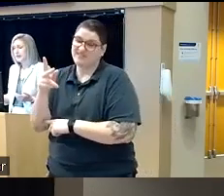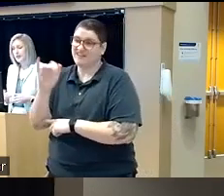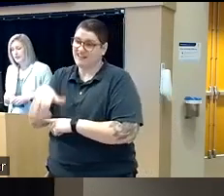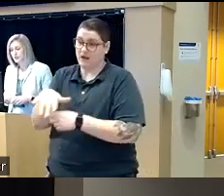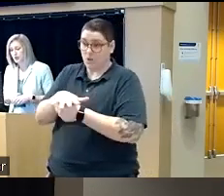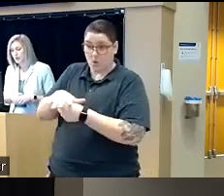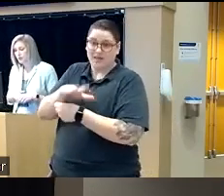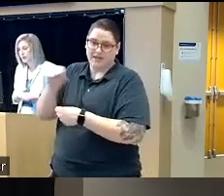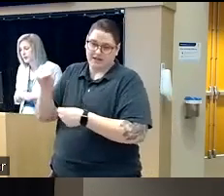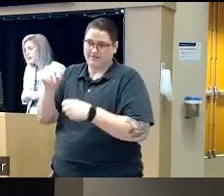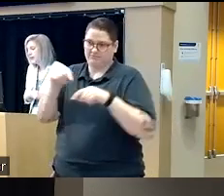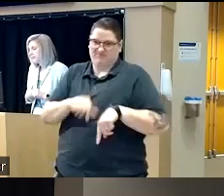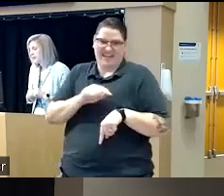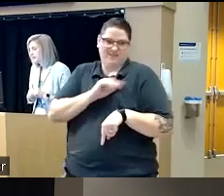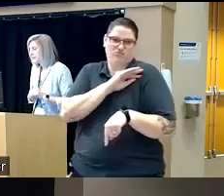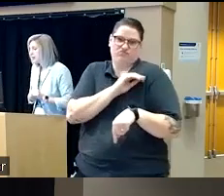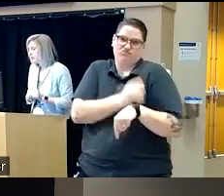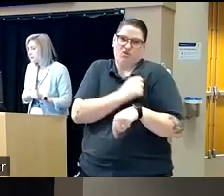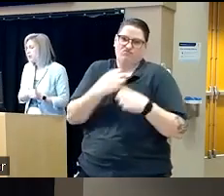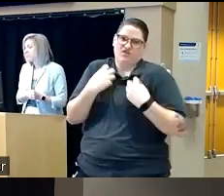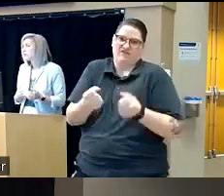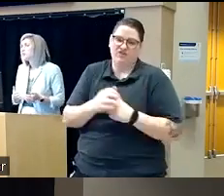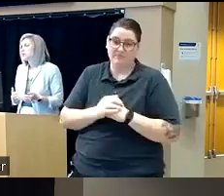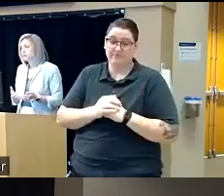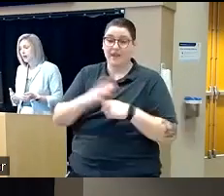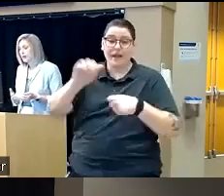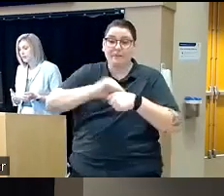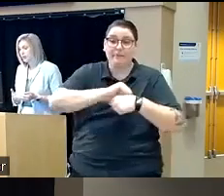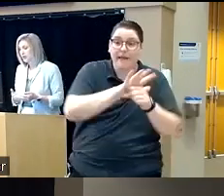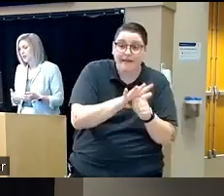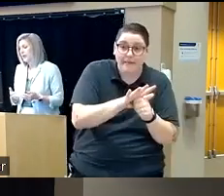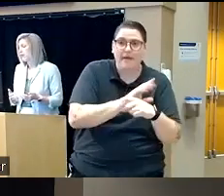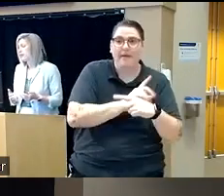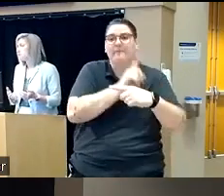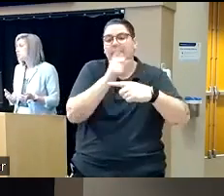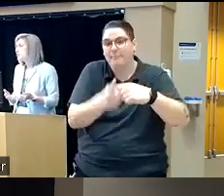and at strong recovery the pandemic coupled with a multitude of regulatory and Paradigm